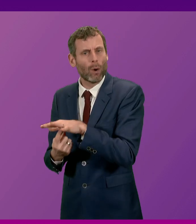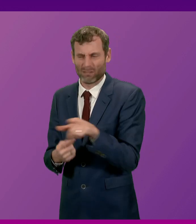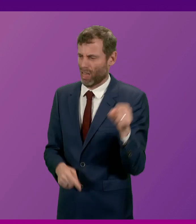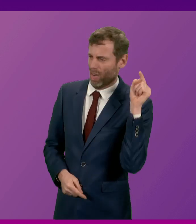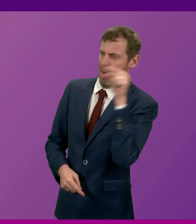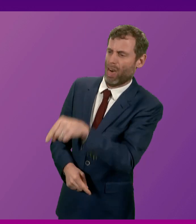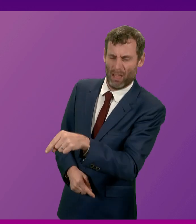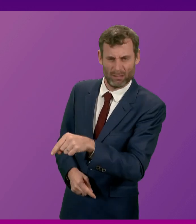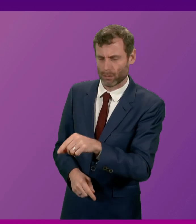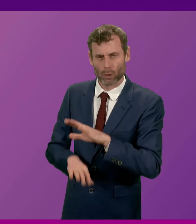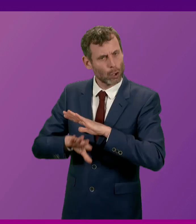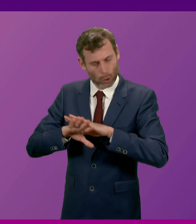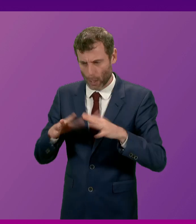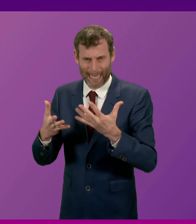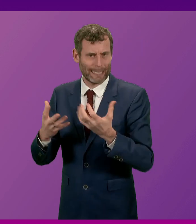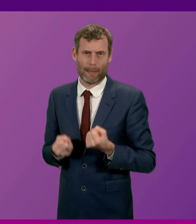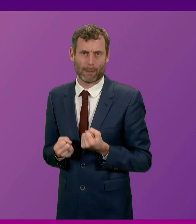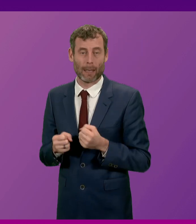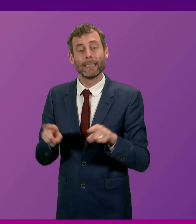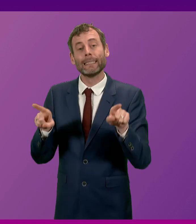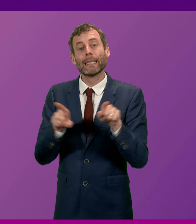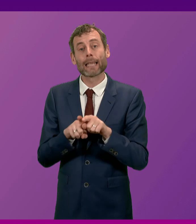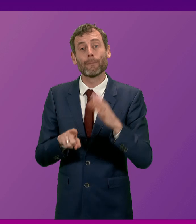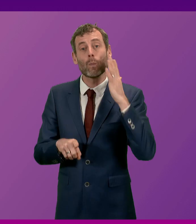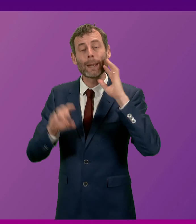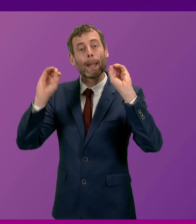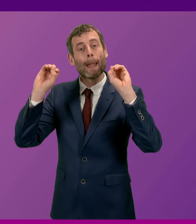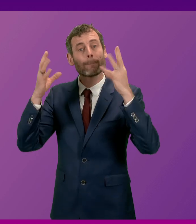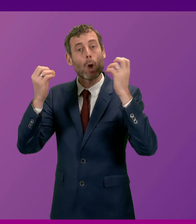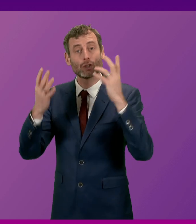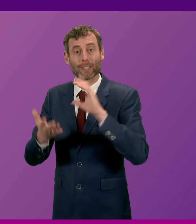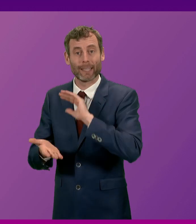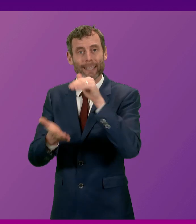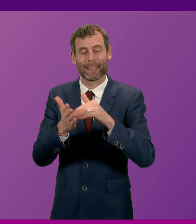just as it was unacceptable for emergency workers to be attacked in the Niddrie area of Edinburgh,